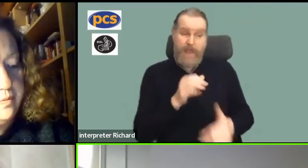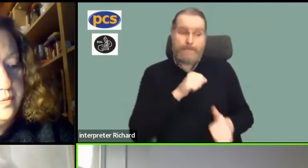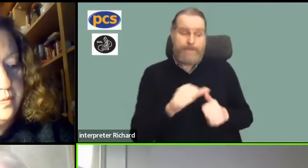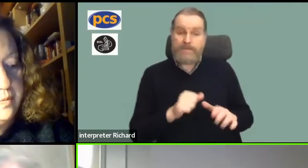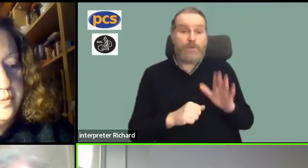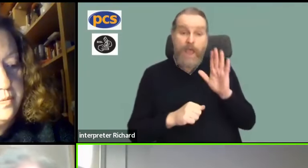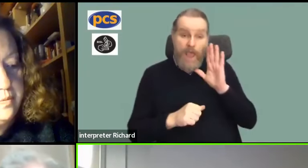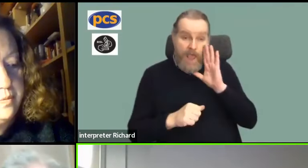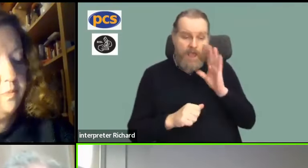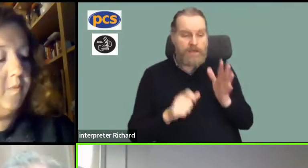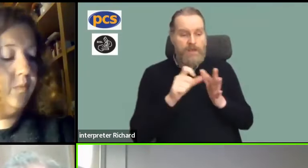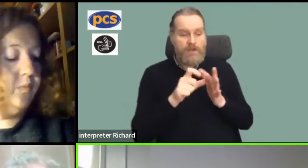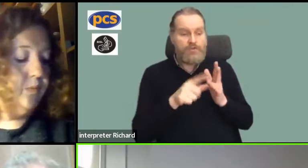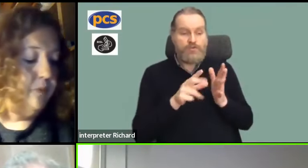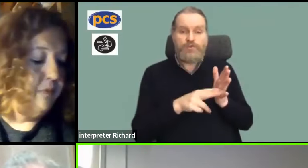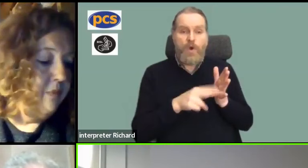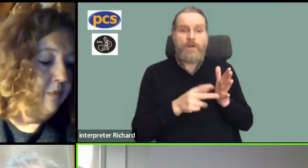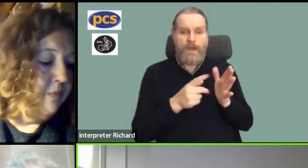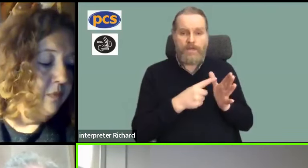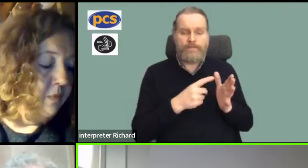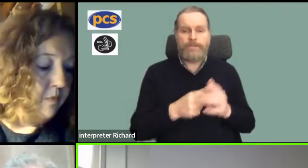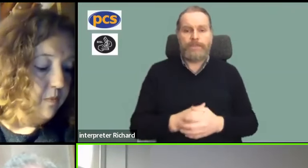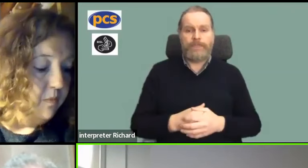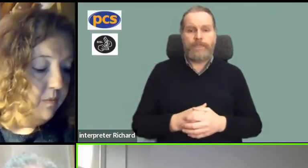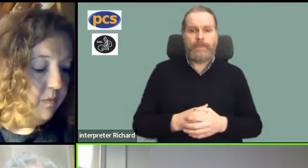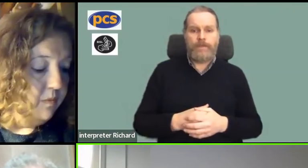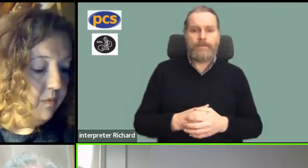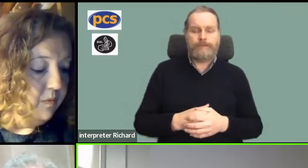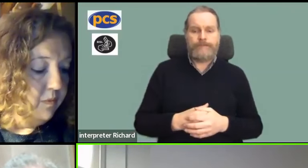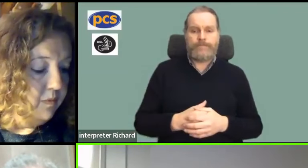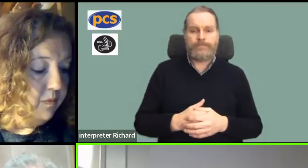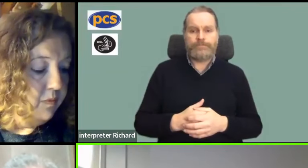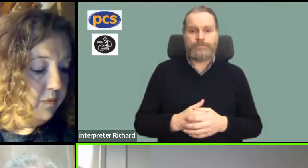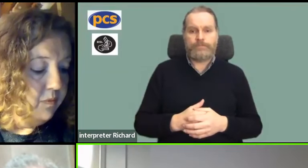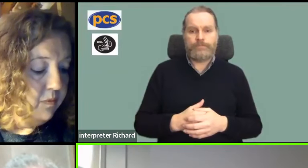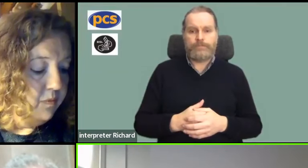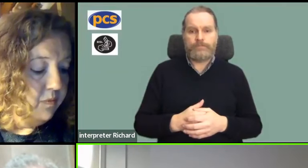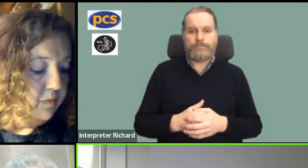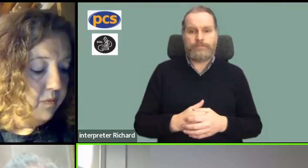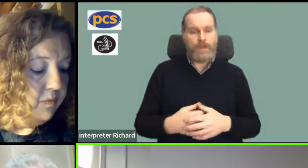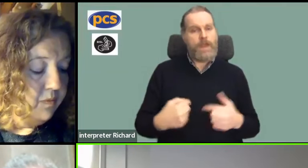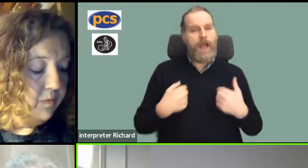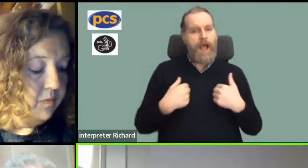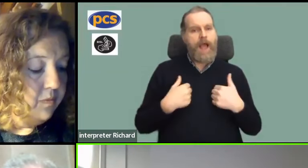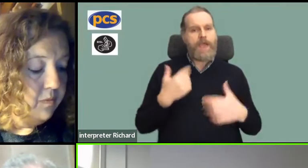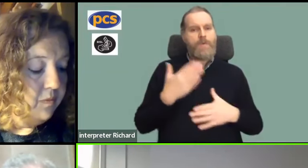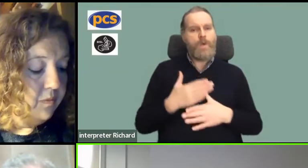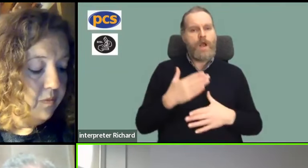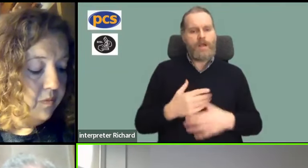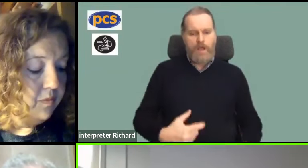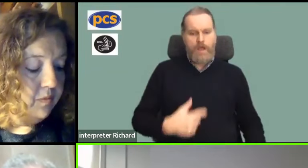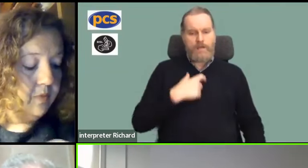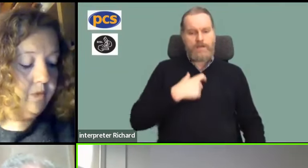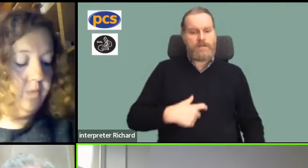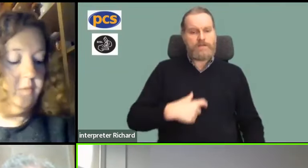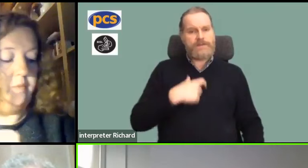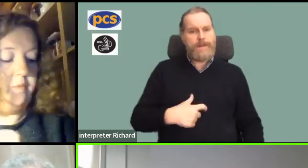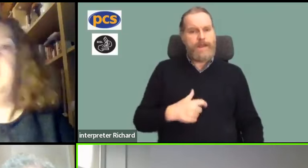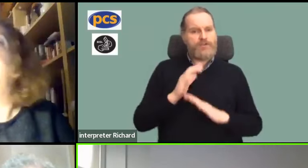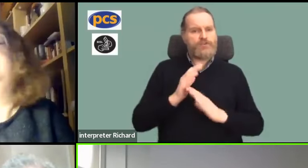get from people like like Donna and those friends, said I like Donna as friends, said I'm here to speak on behalf of the f the the the the Strikers from the the strikers from the the customer Service